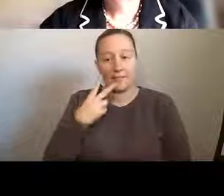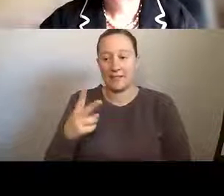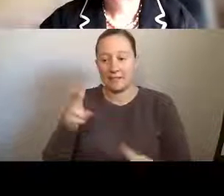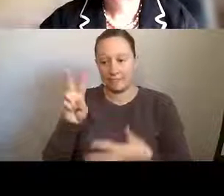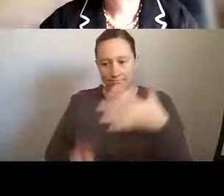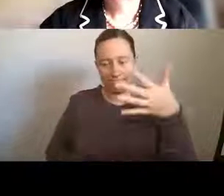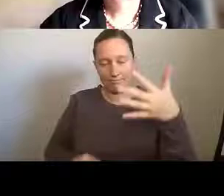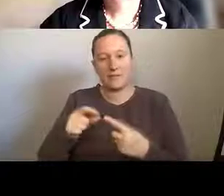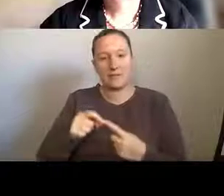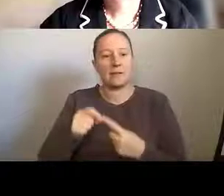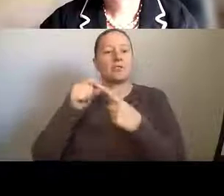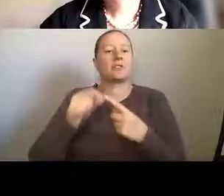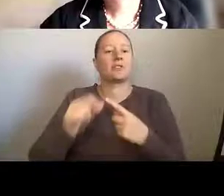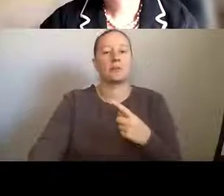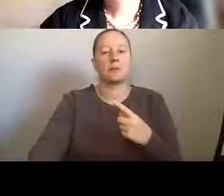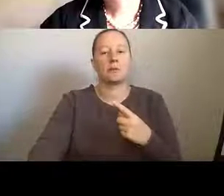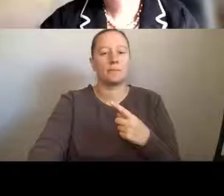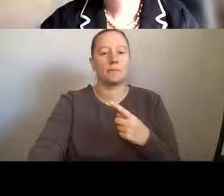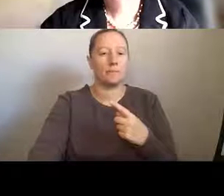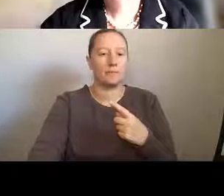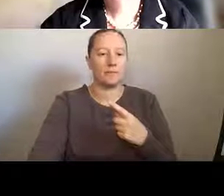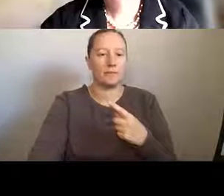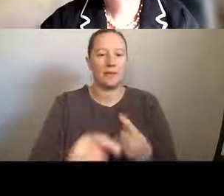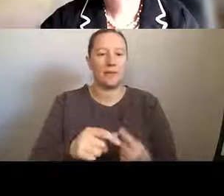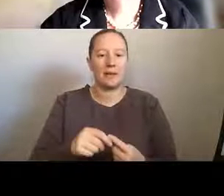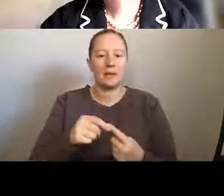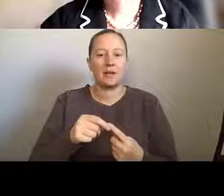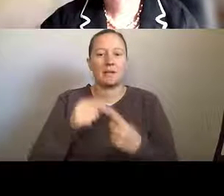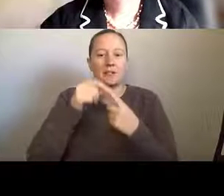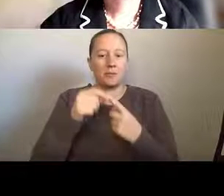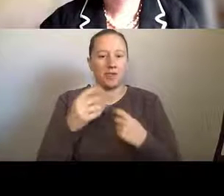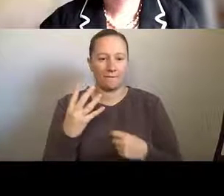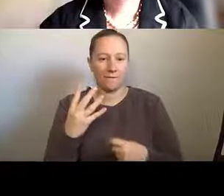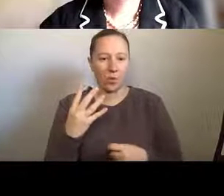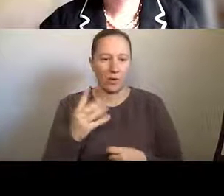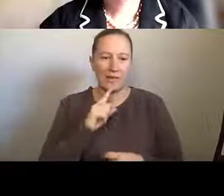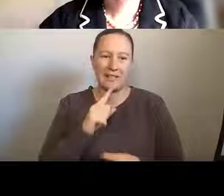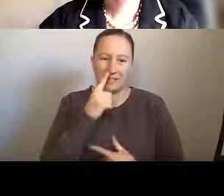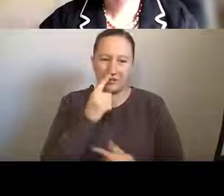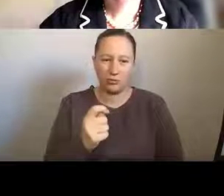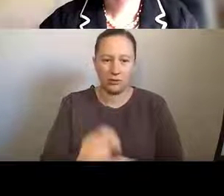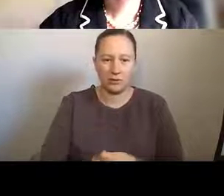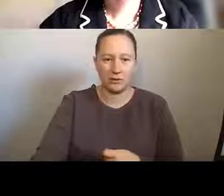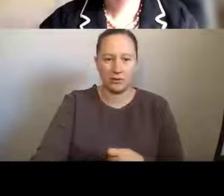and exemption four is the one of interest here. Because ... Let me just go to exemption four.